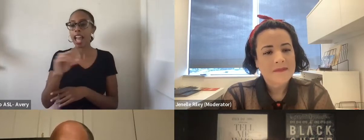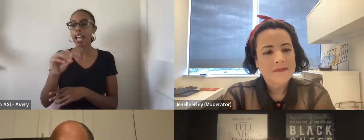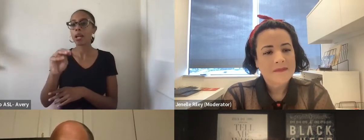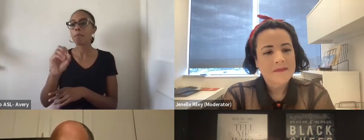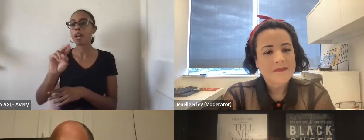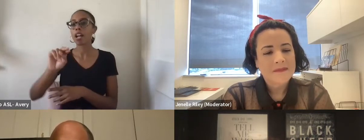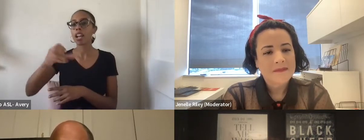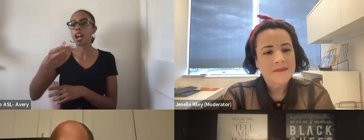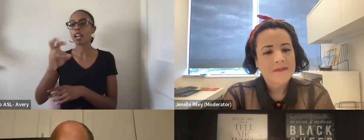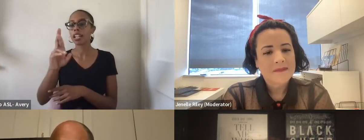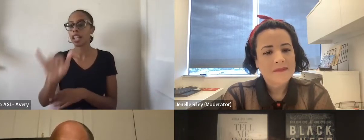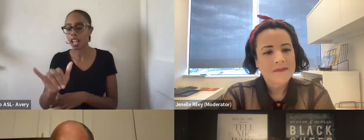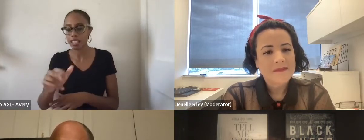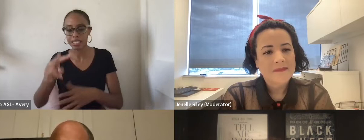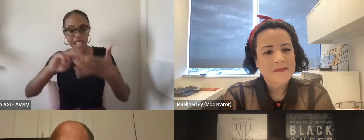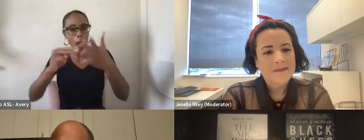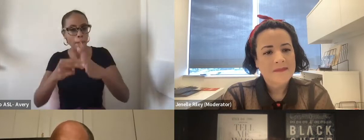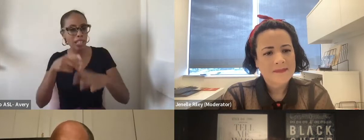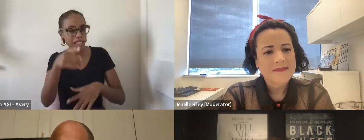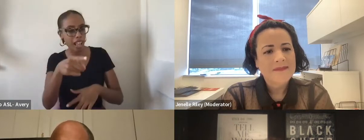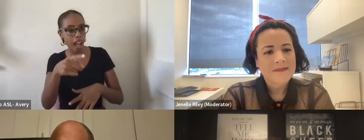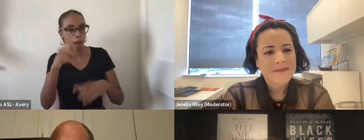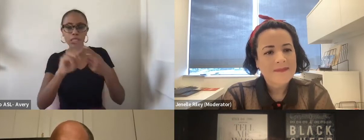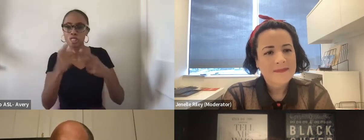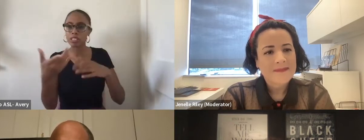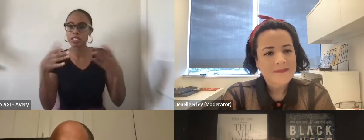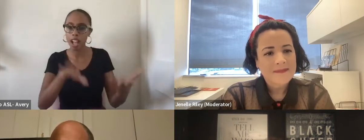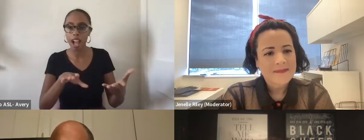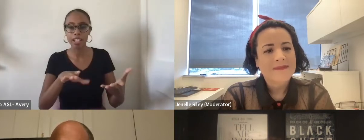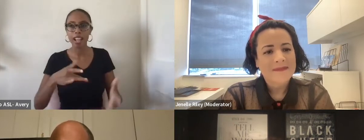It does feel like an enormous moment in a real seismic shift.